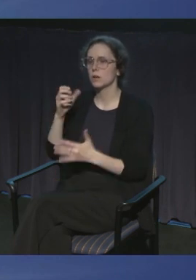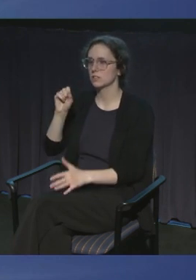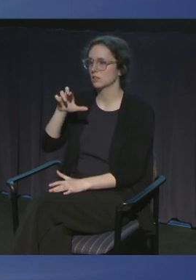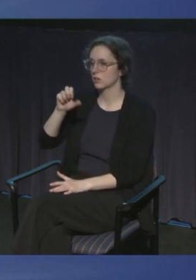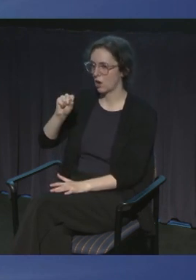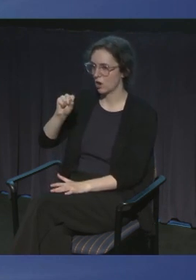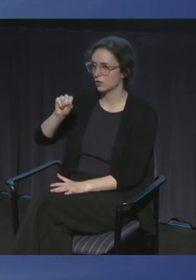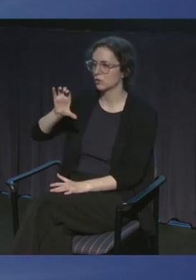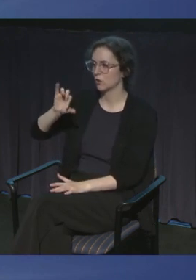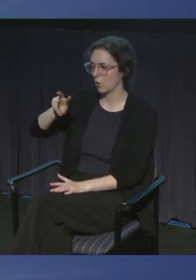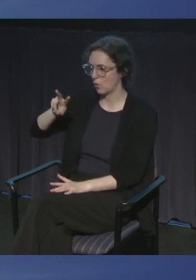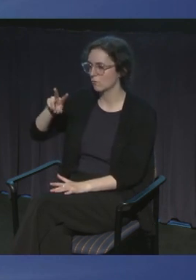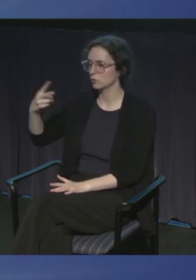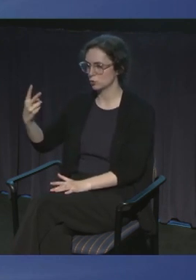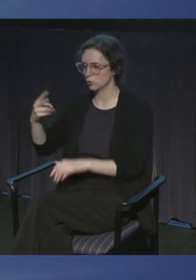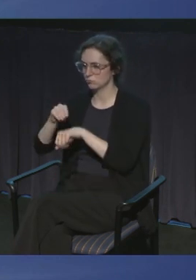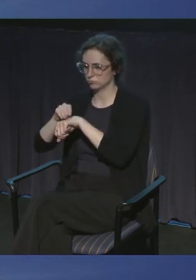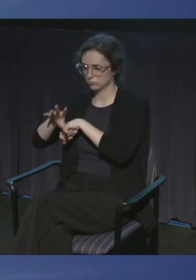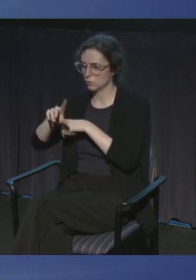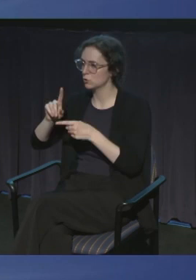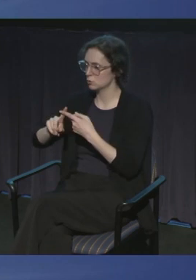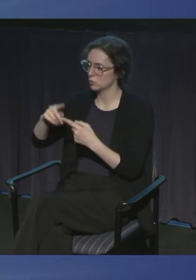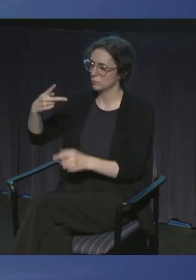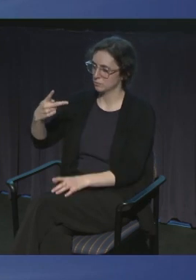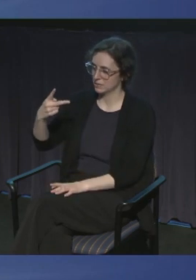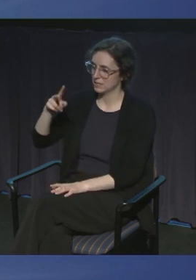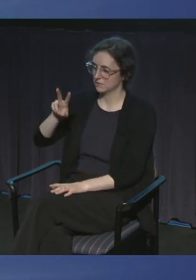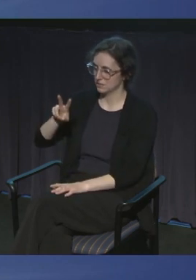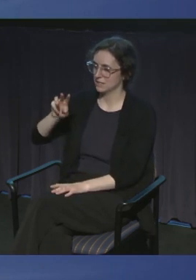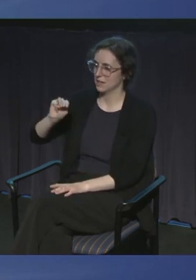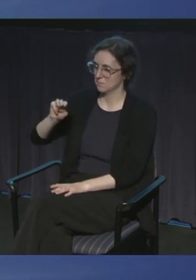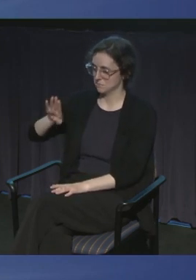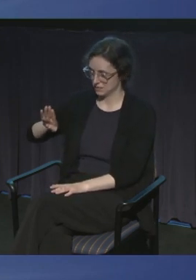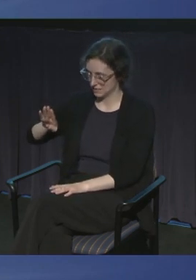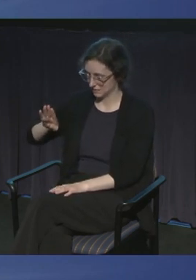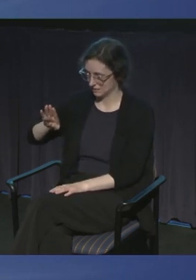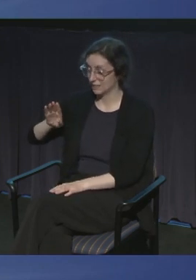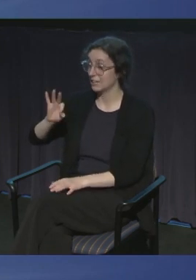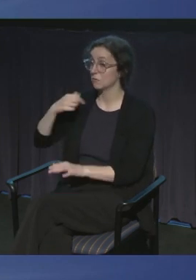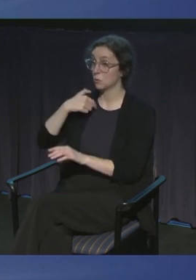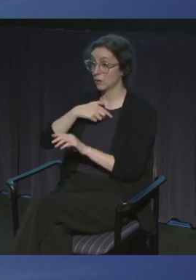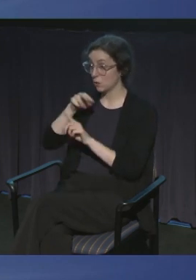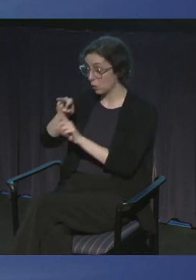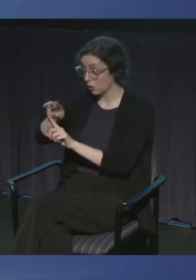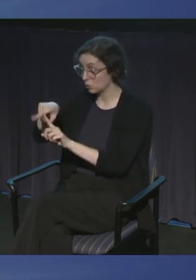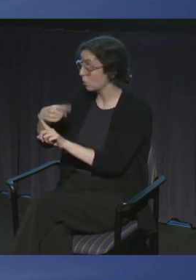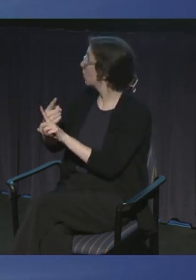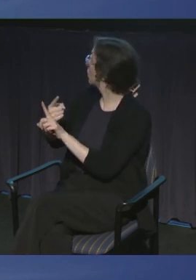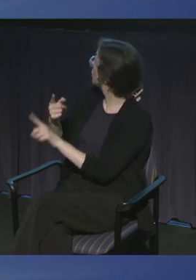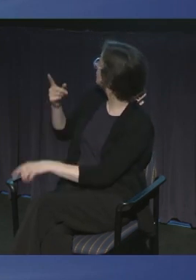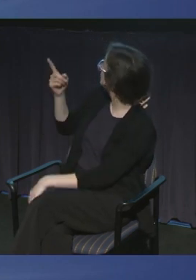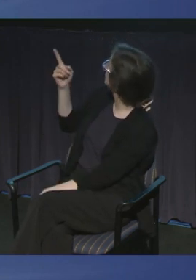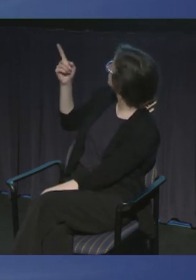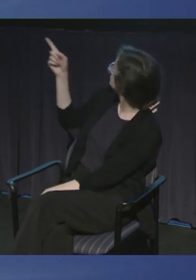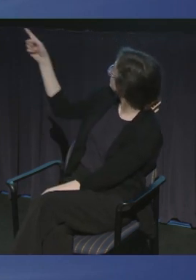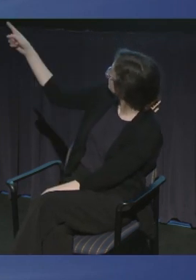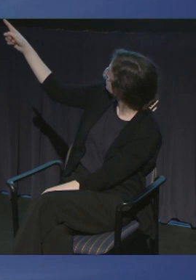INDUCE INFLAMMAZONE. WHAT WE NOTICE THIS WHEN WE LOOK AT SARS-COV2 BY ITSELF